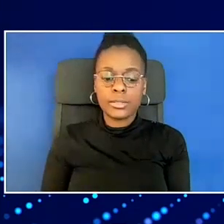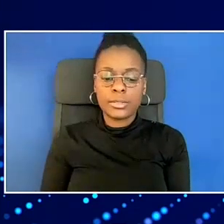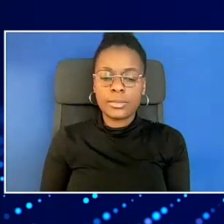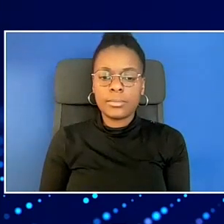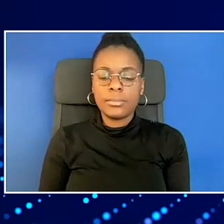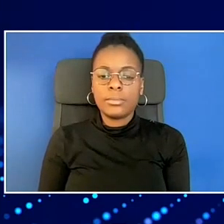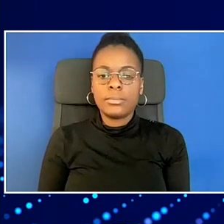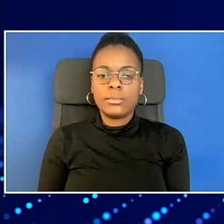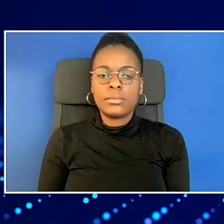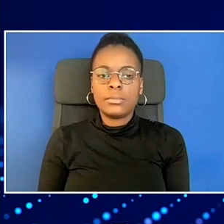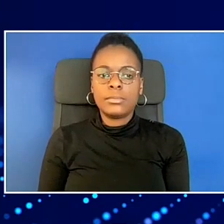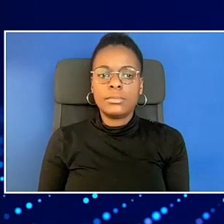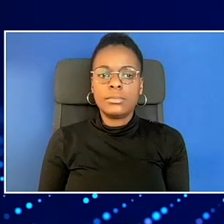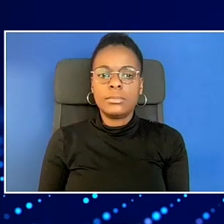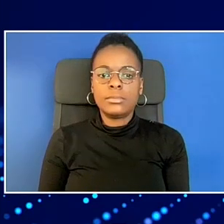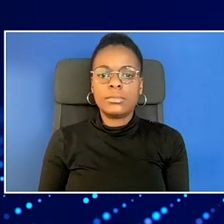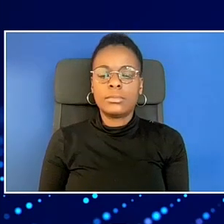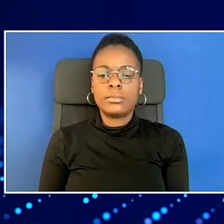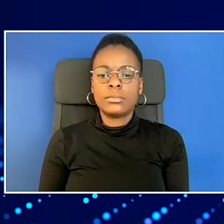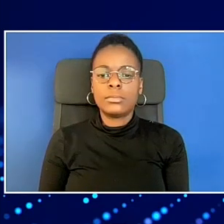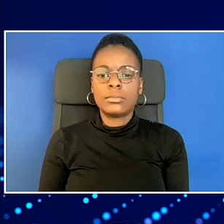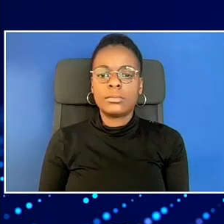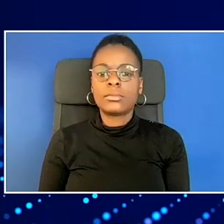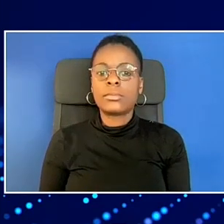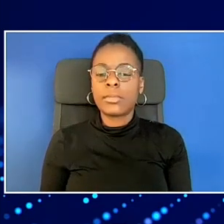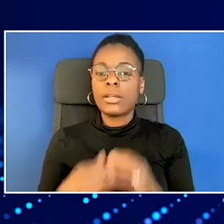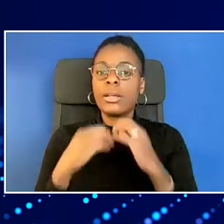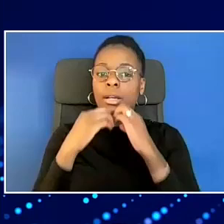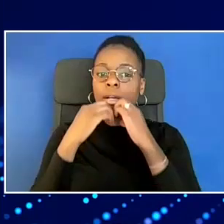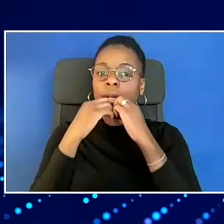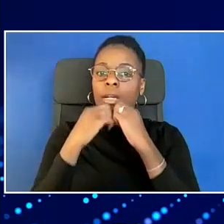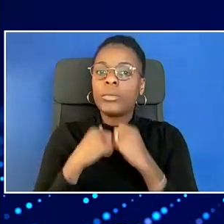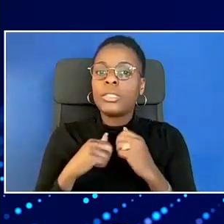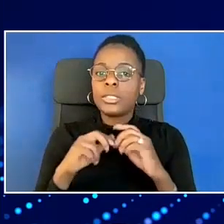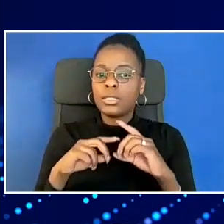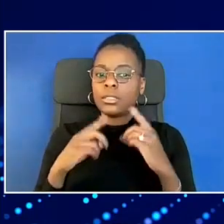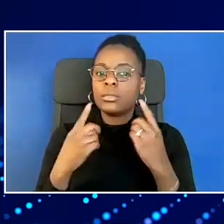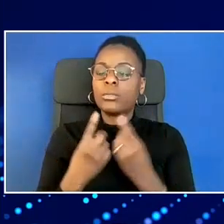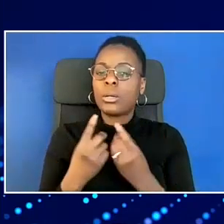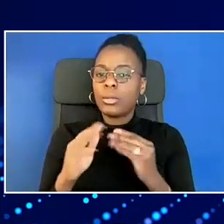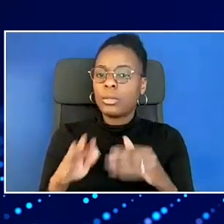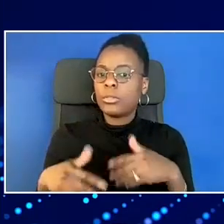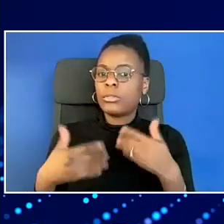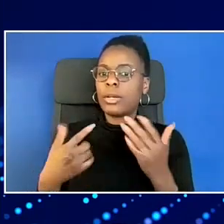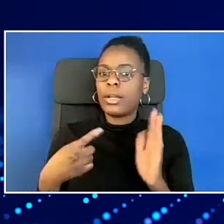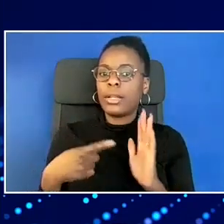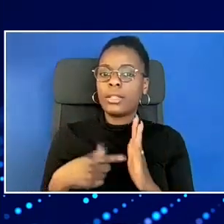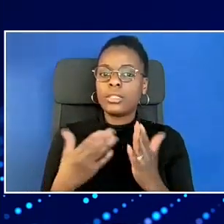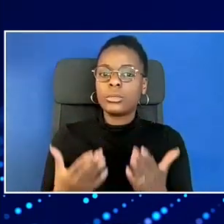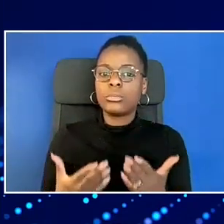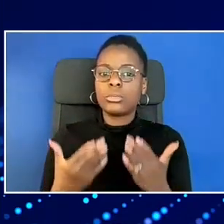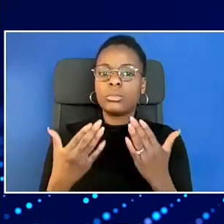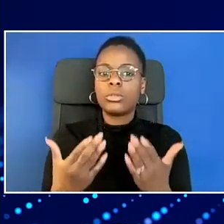Yeah. I appreciate Department coming forward with this proposal. I think it makes- from a state regulatory